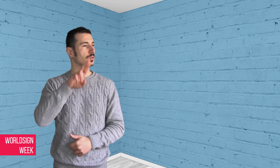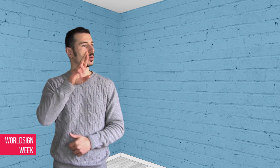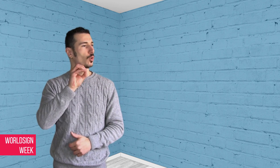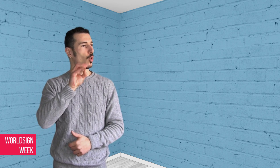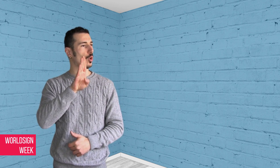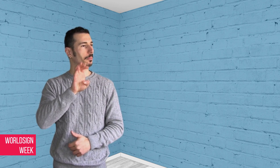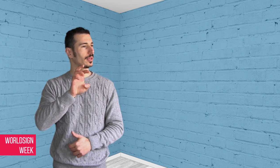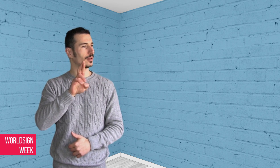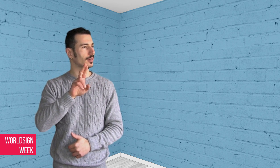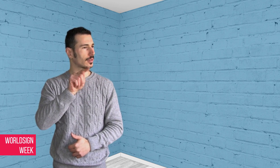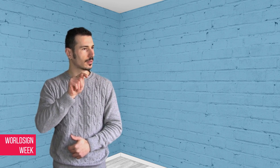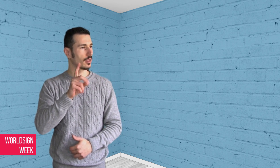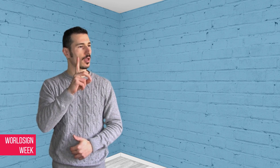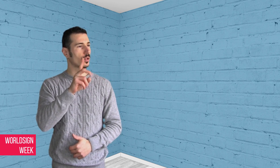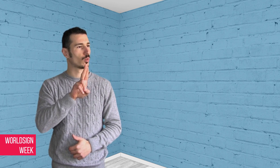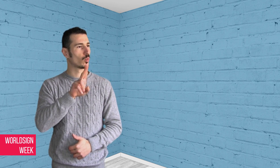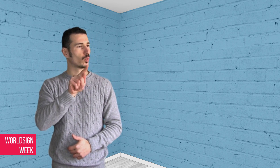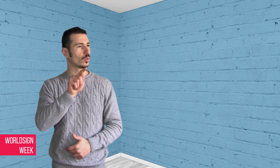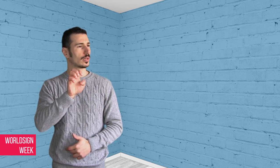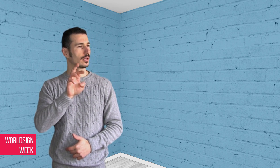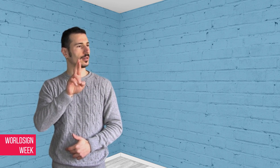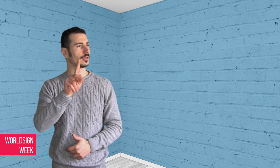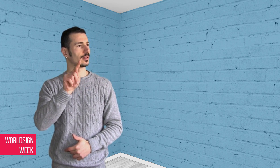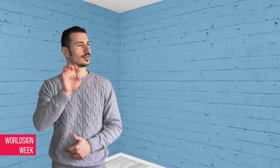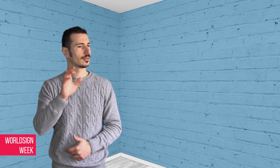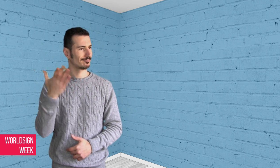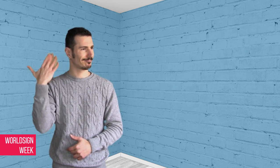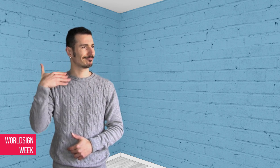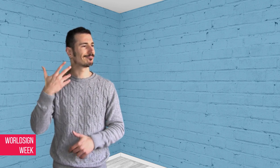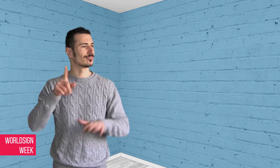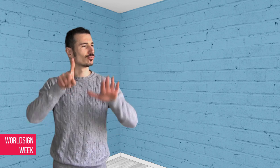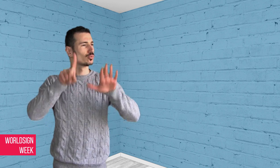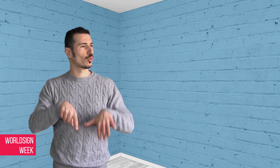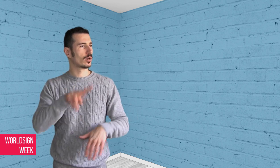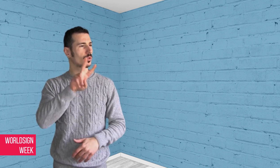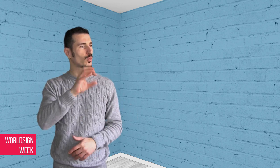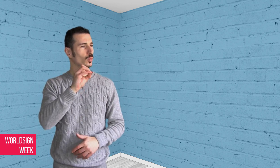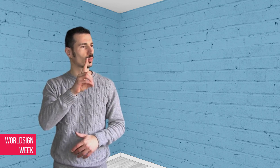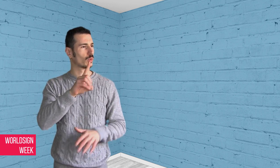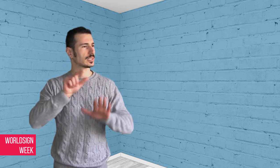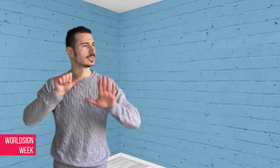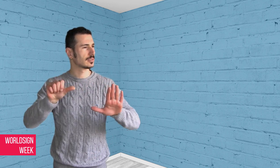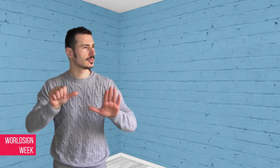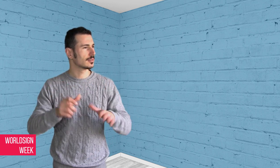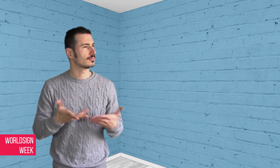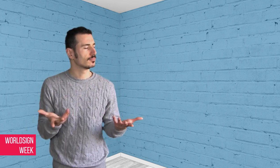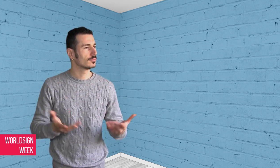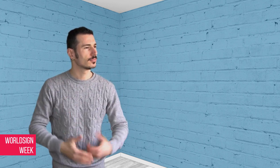President Robert Duterte took office last June 2016.